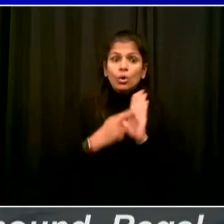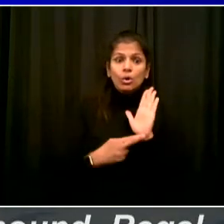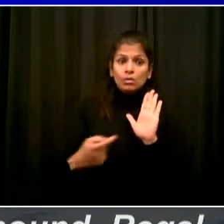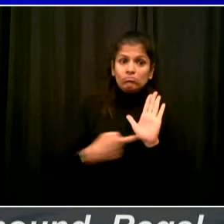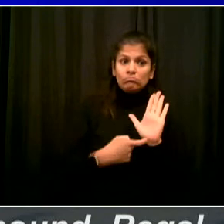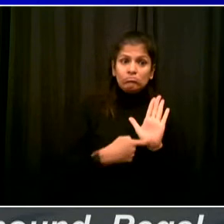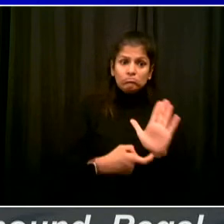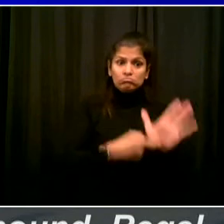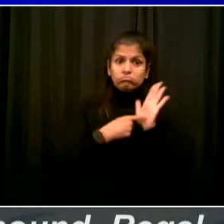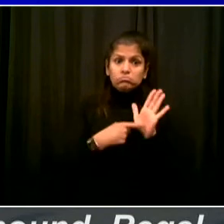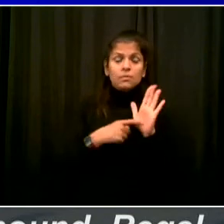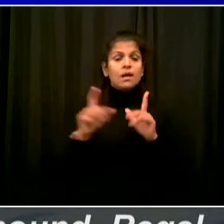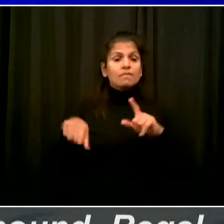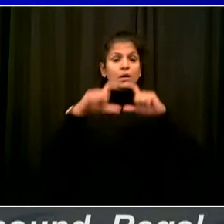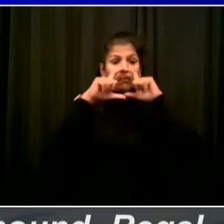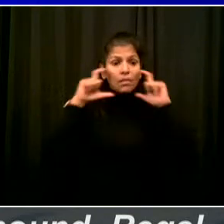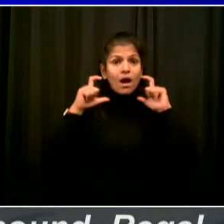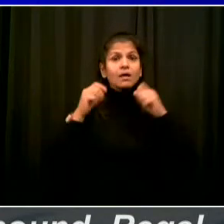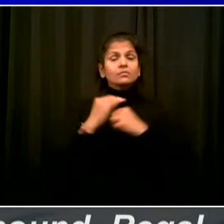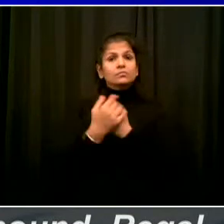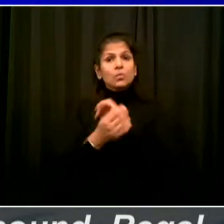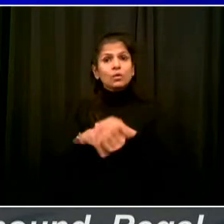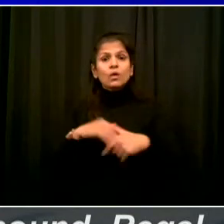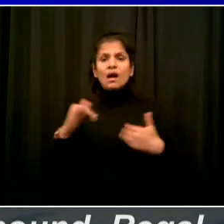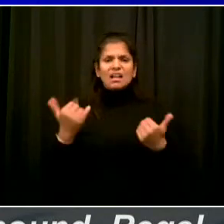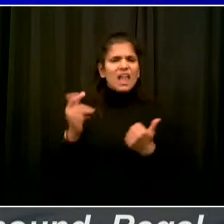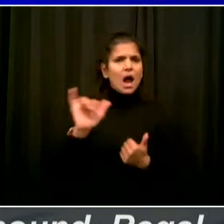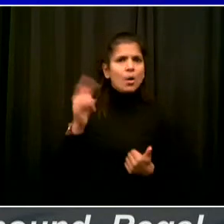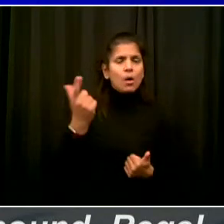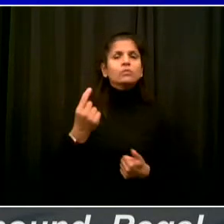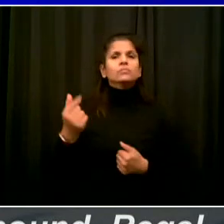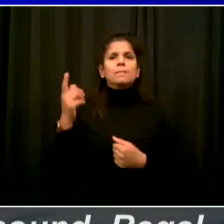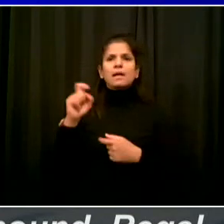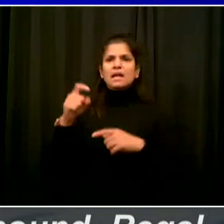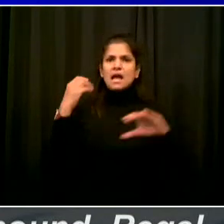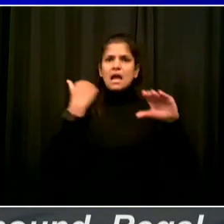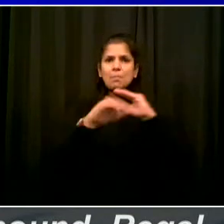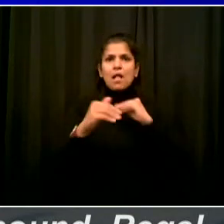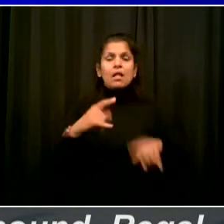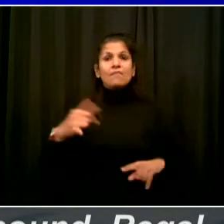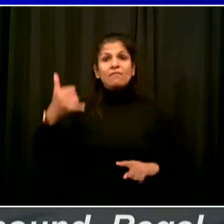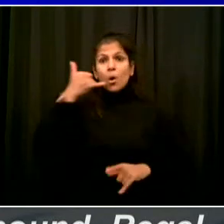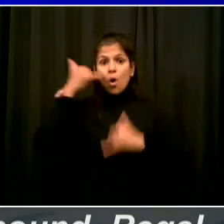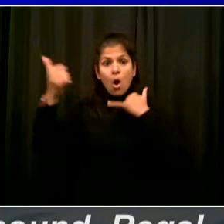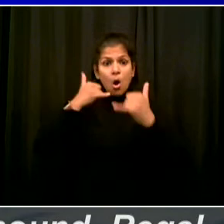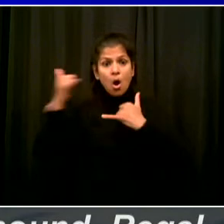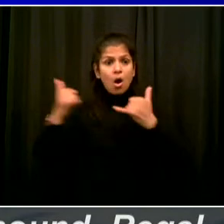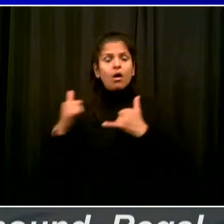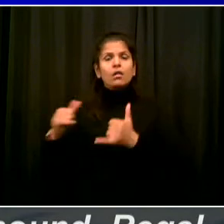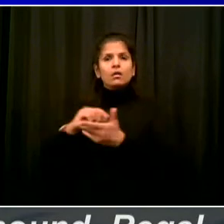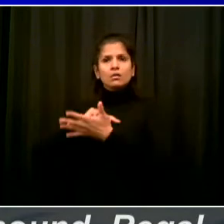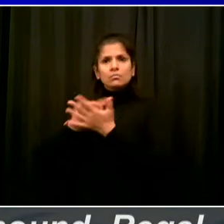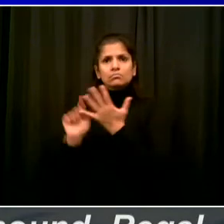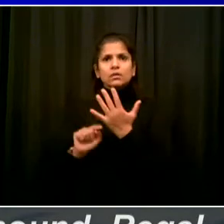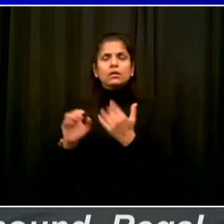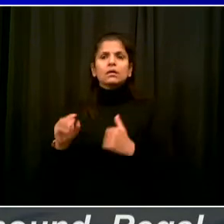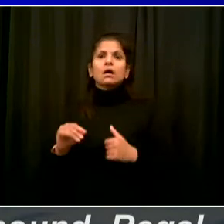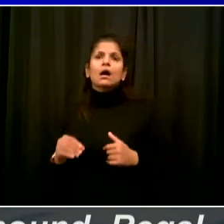THE QUARANTINE. IN ADDITION, THE SHERIFF'S OFFICE WILL BE SENDING OUT E-MAILS, ROBOCALLS, AND